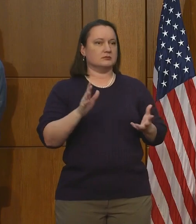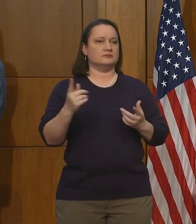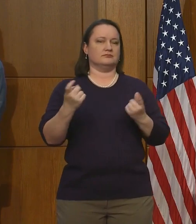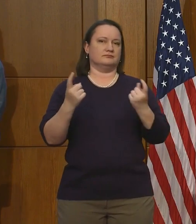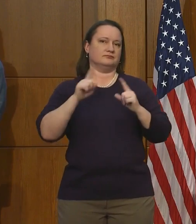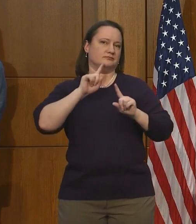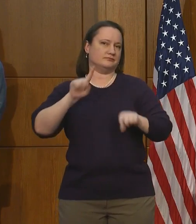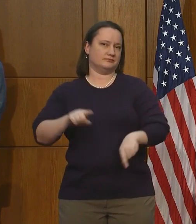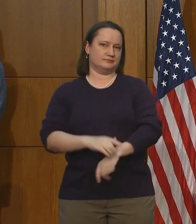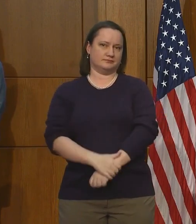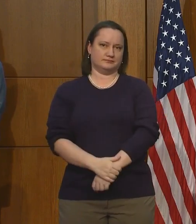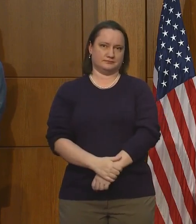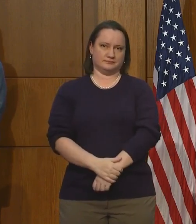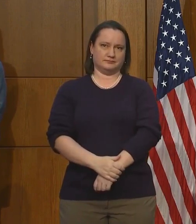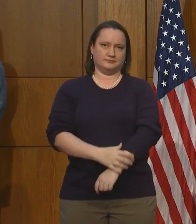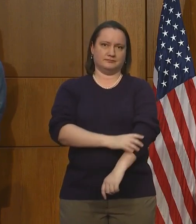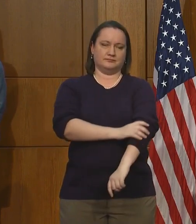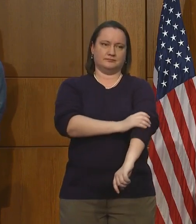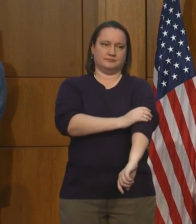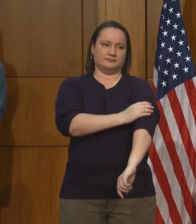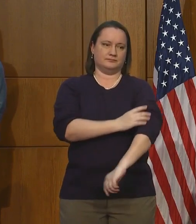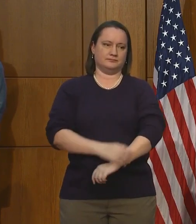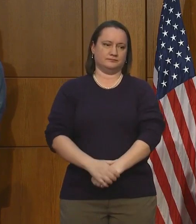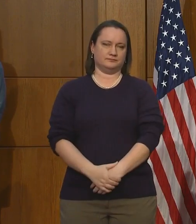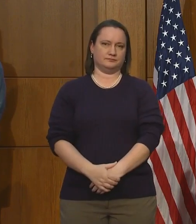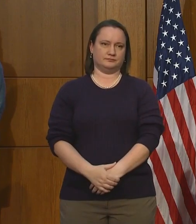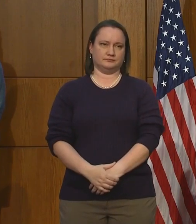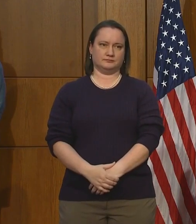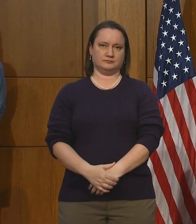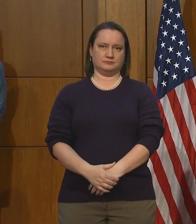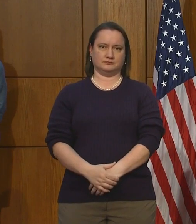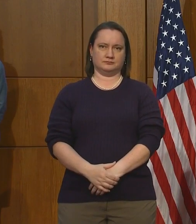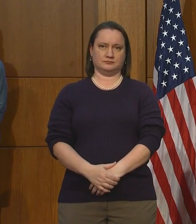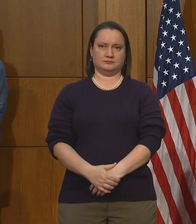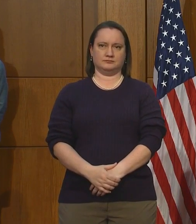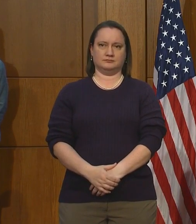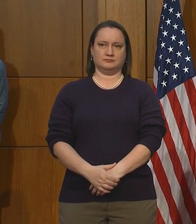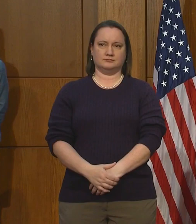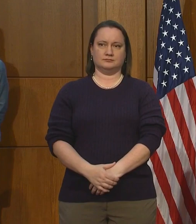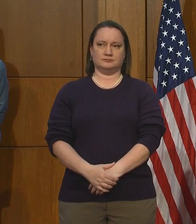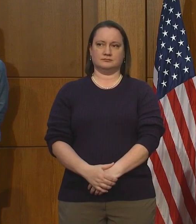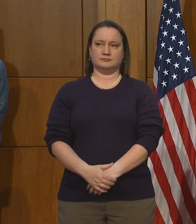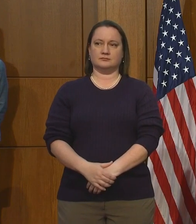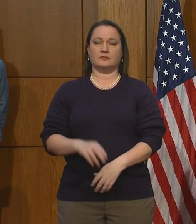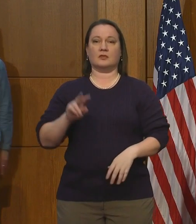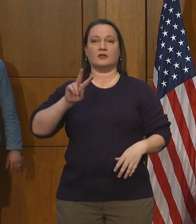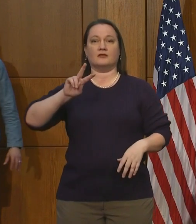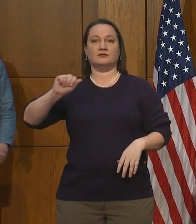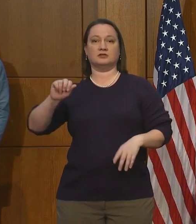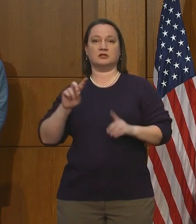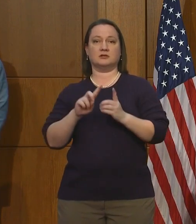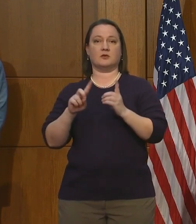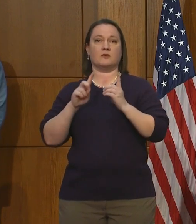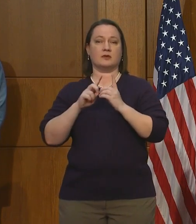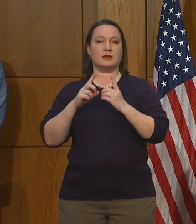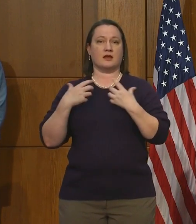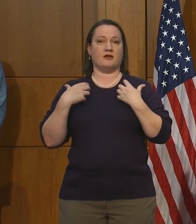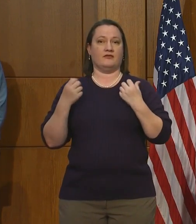TAKE YOUR QUESTIONS DR OLIVER